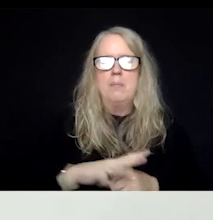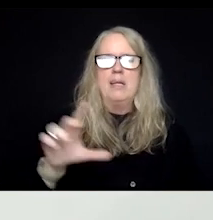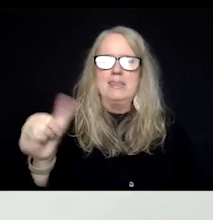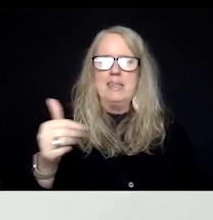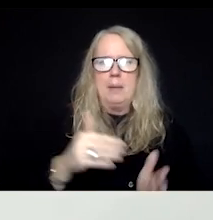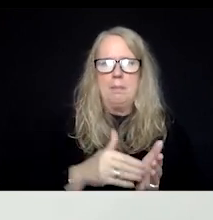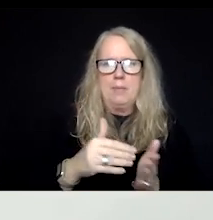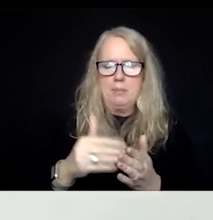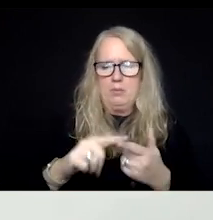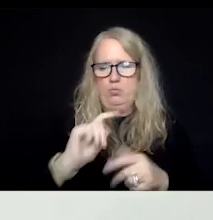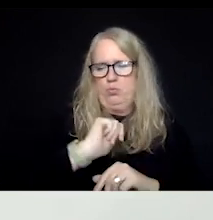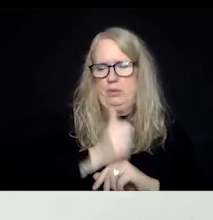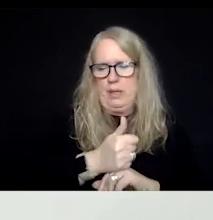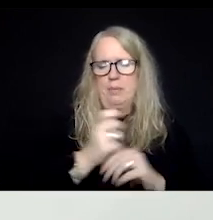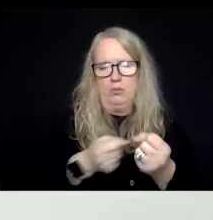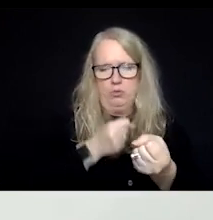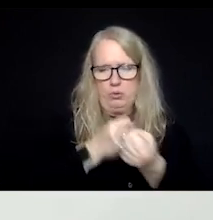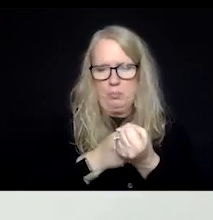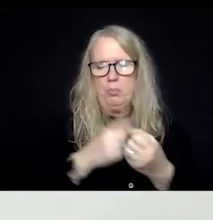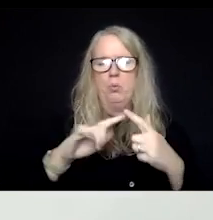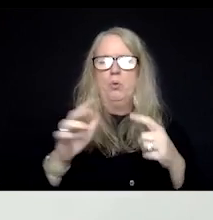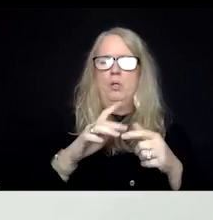ESTABLISH AND SUPPORT REGIONAL URGENT CRISIS CARE FACILITIES. SO